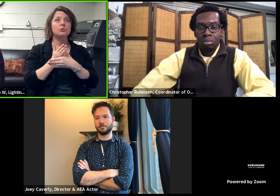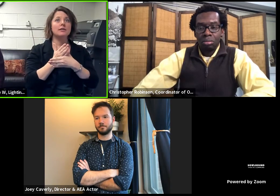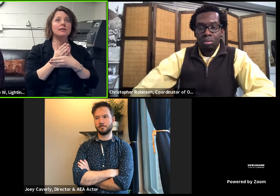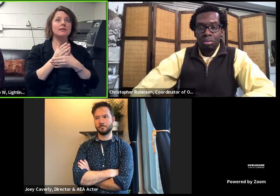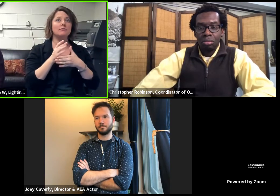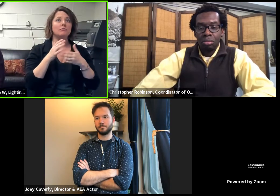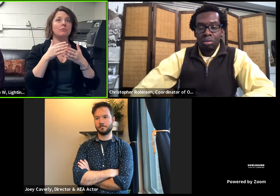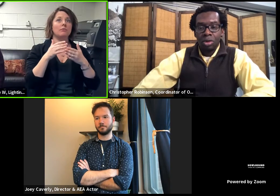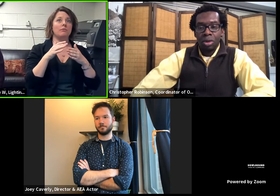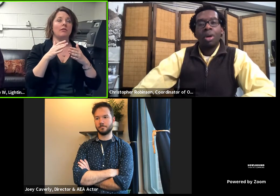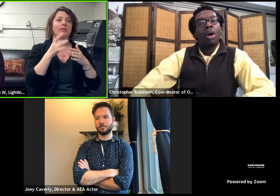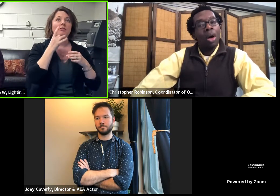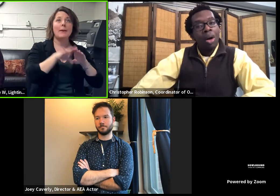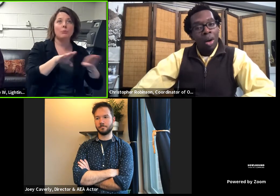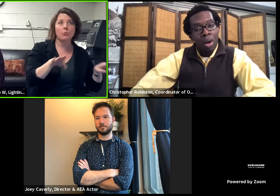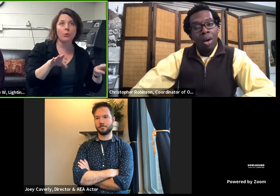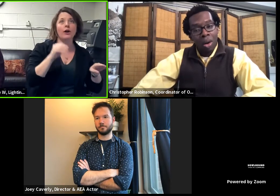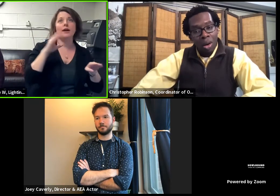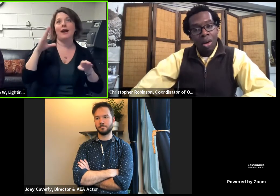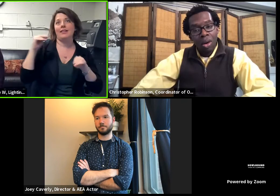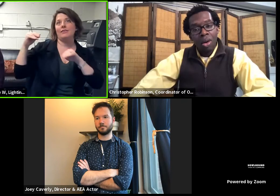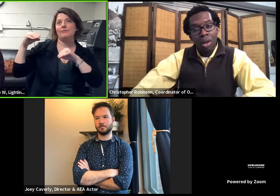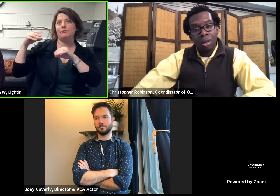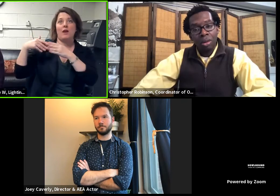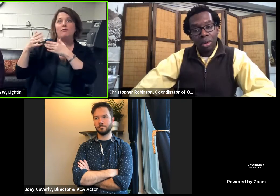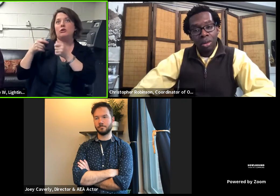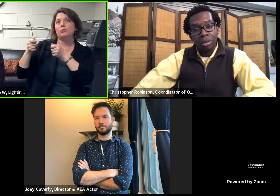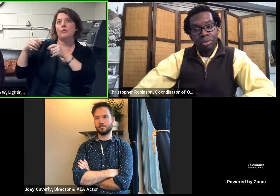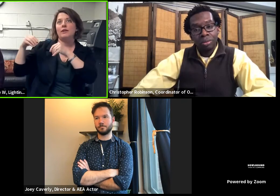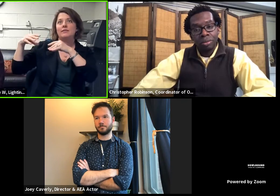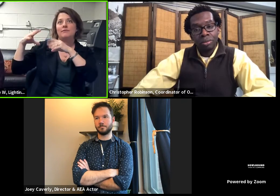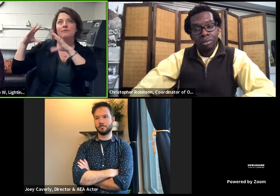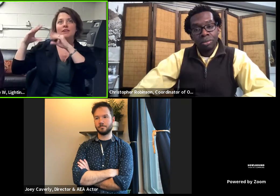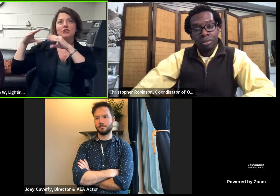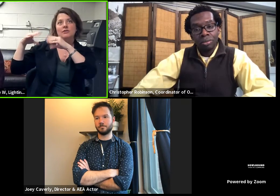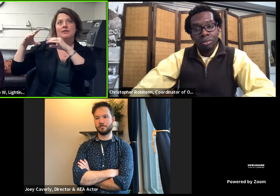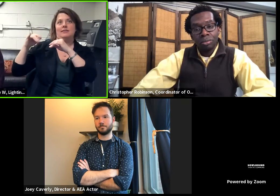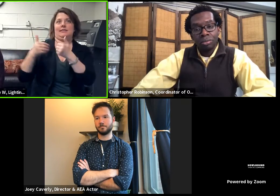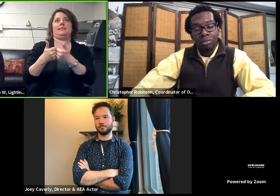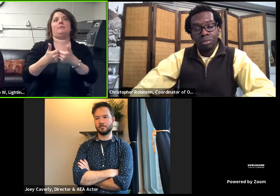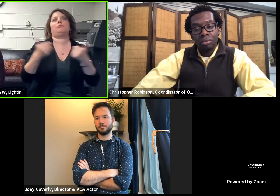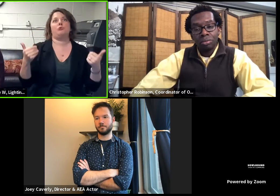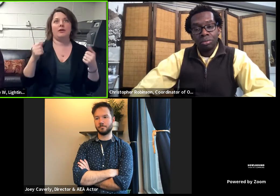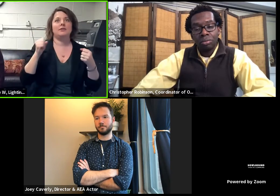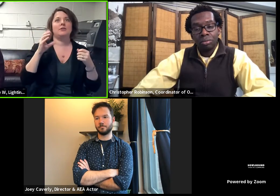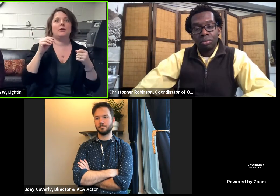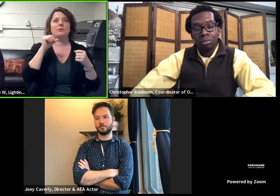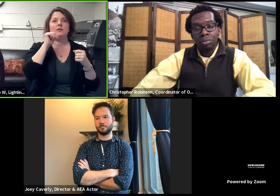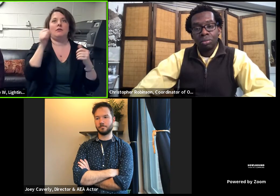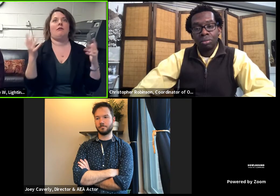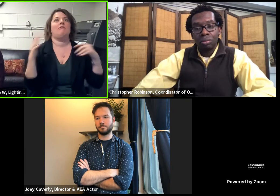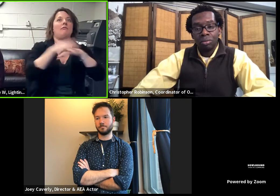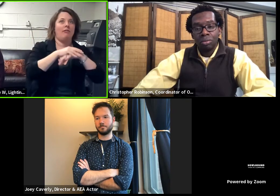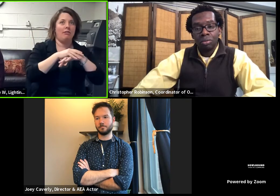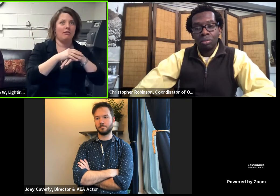is to separate that system. Have the light board and then also some else that's doing the flashing lights. Make that a separate system